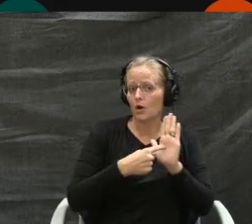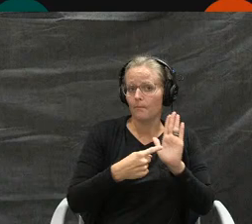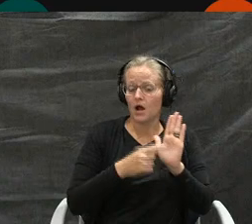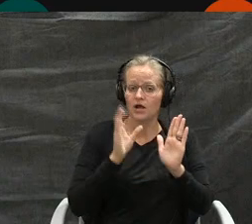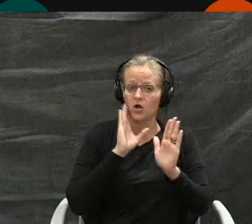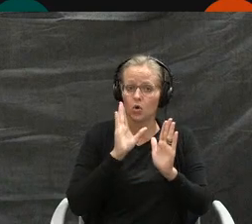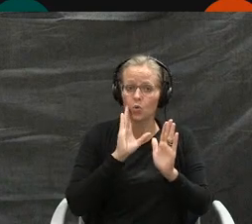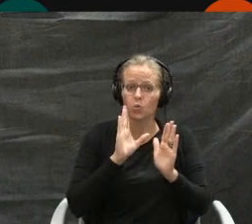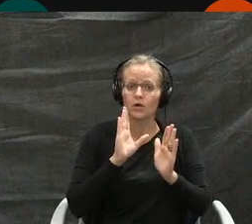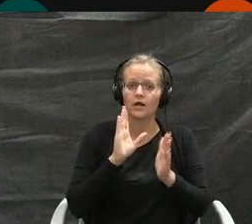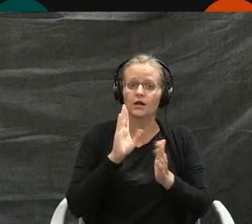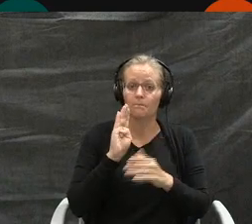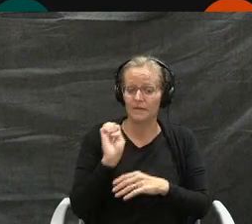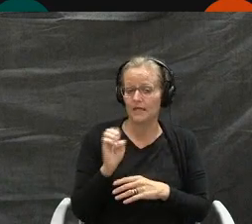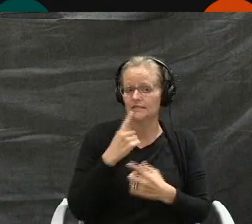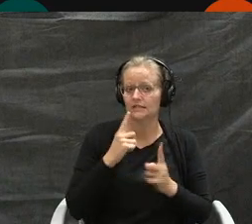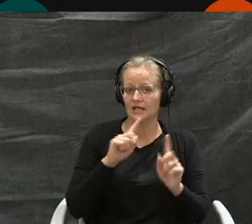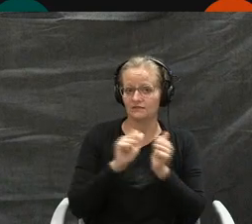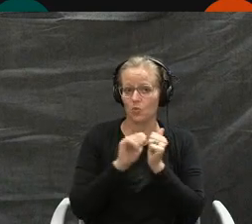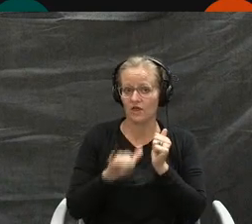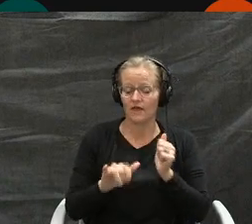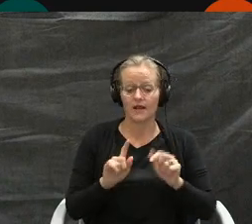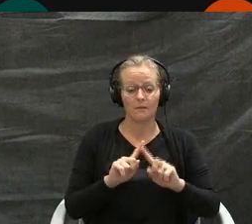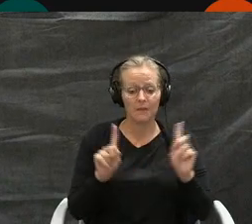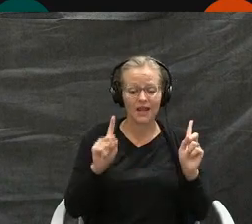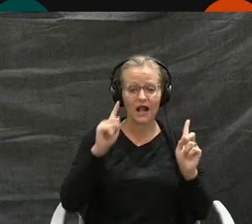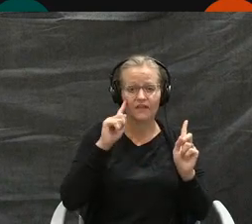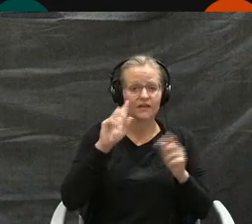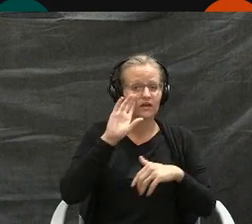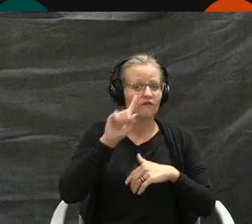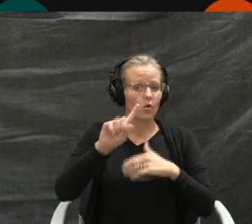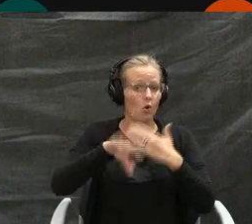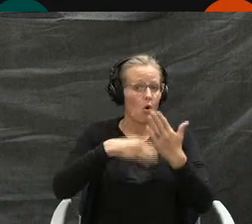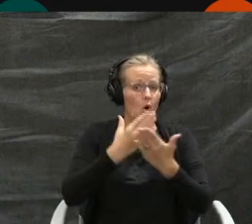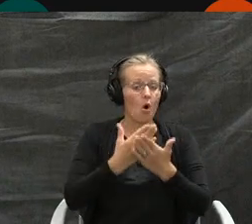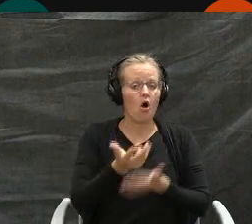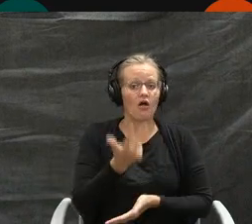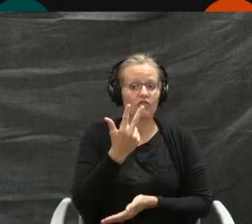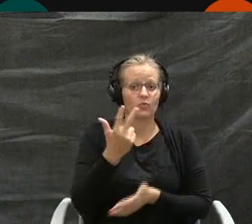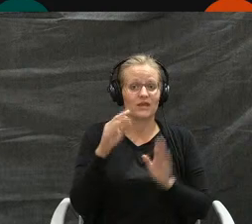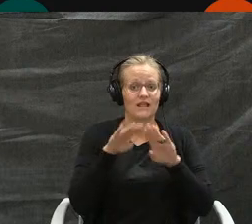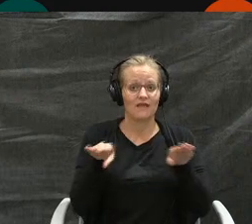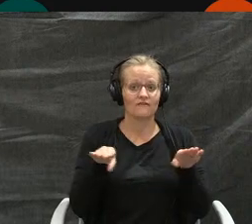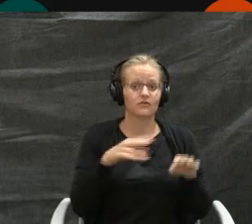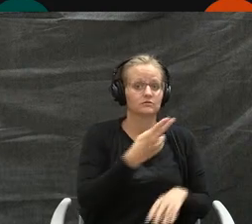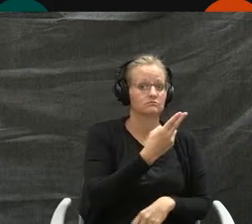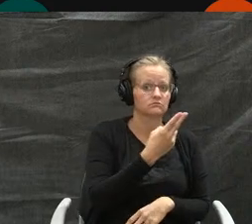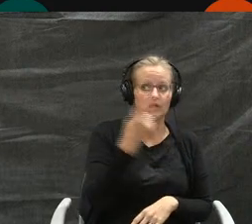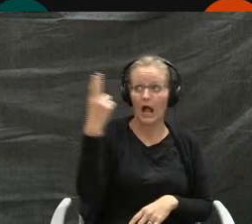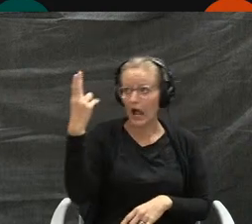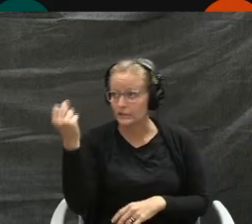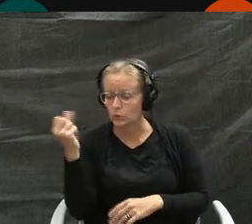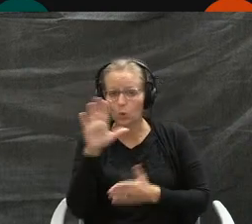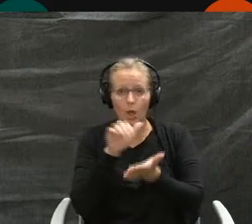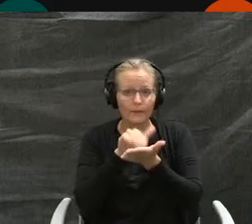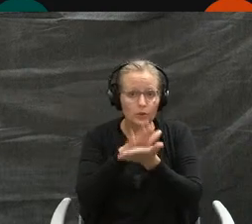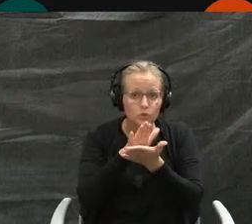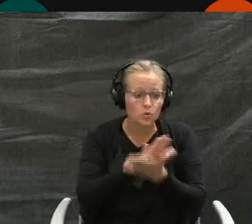I think in at all three levels, high School, Middle School, Elementary there certainly going to have to be an E learning